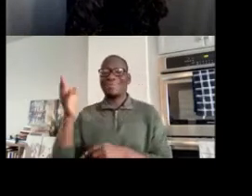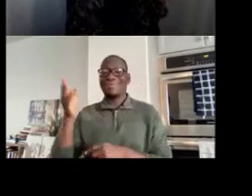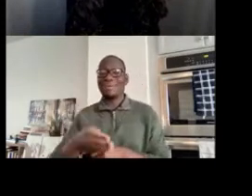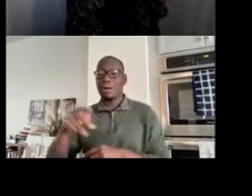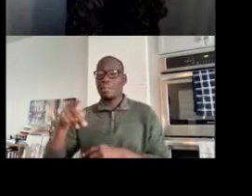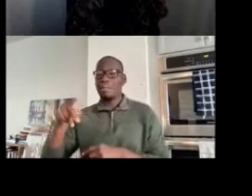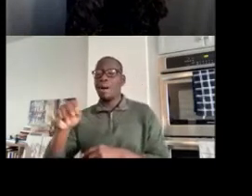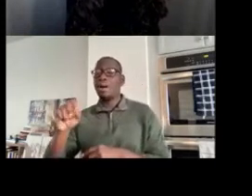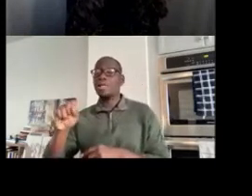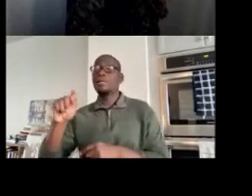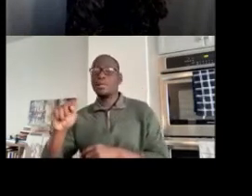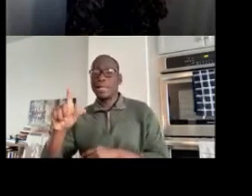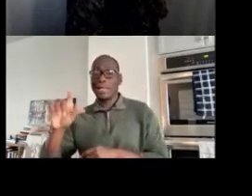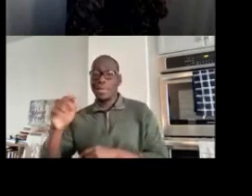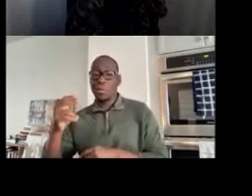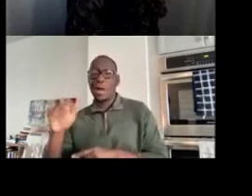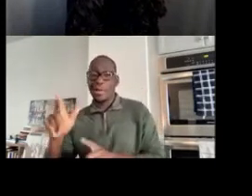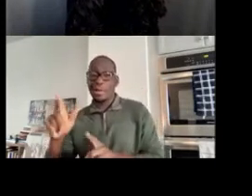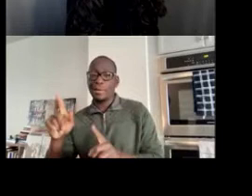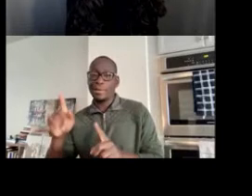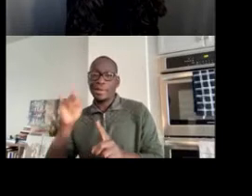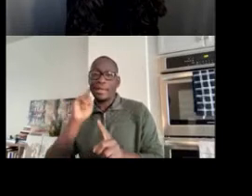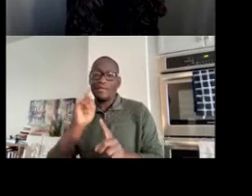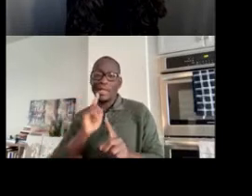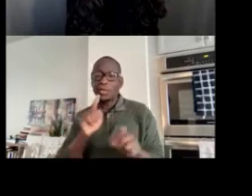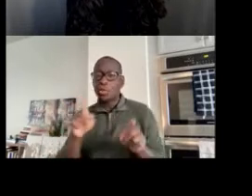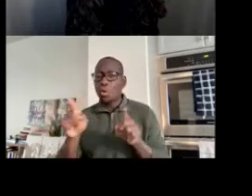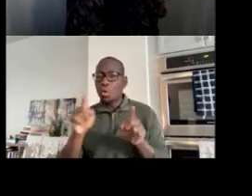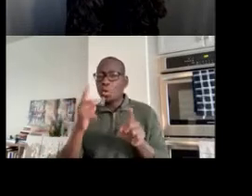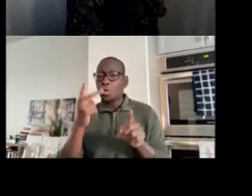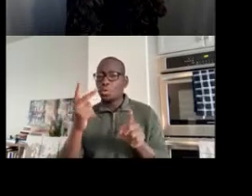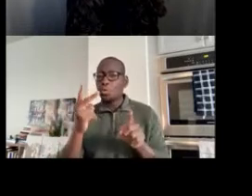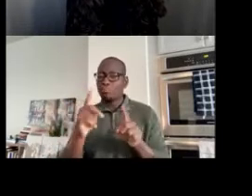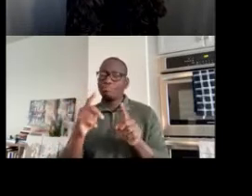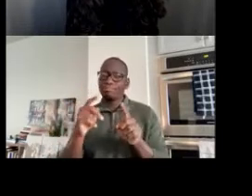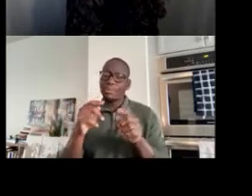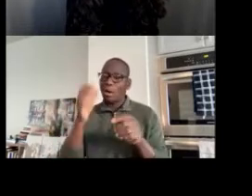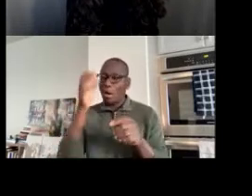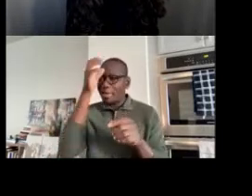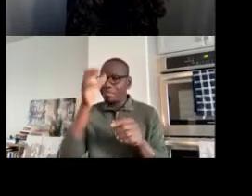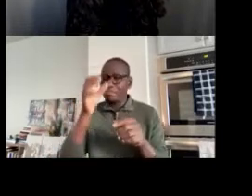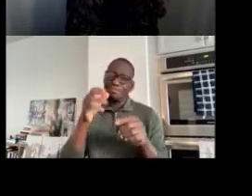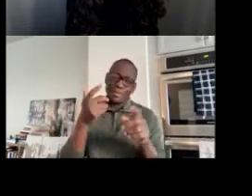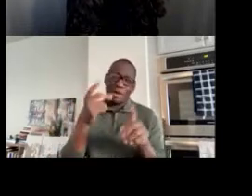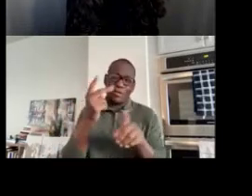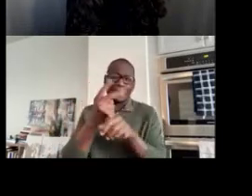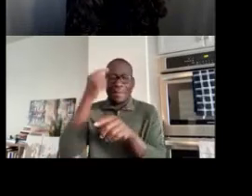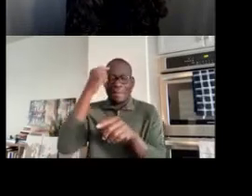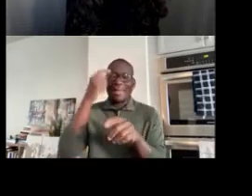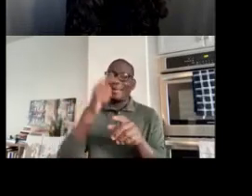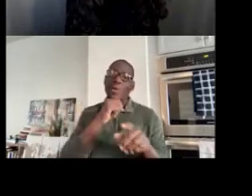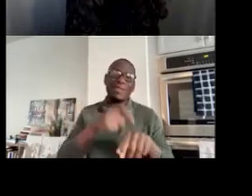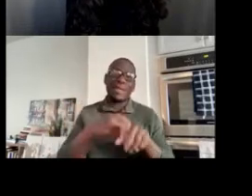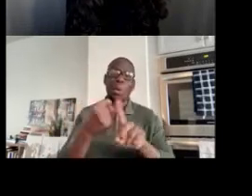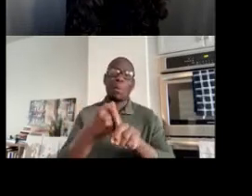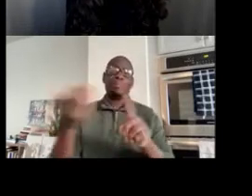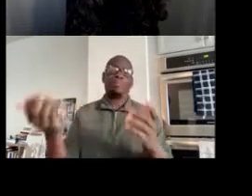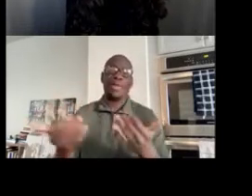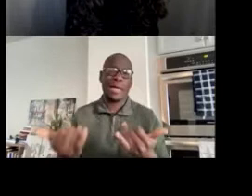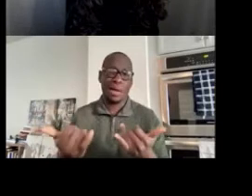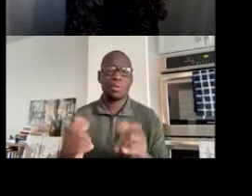Pre lingually and post lingually deaf individuals. The concepts, they're just concepts to keep in